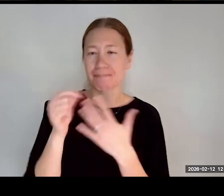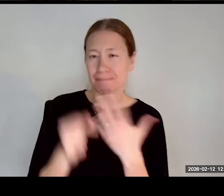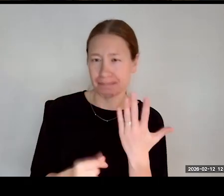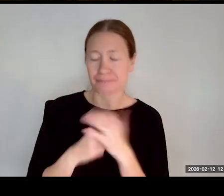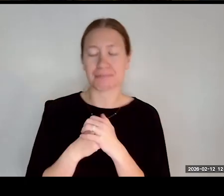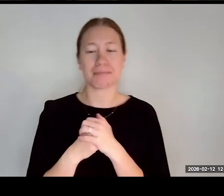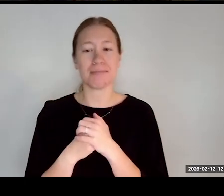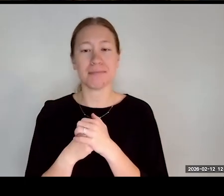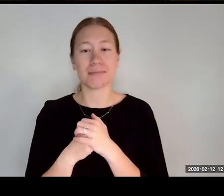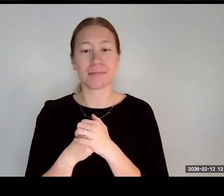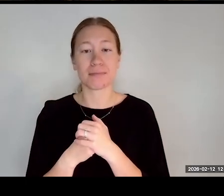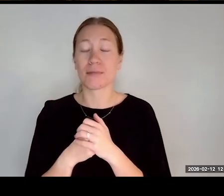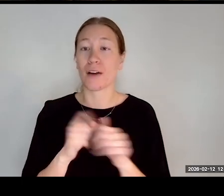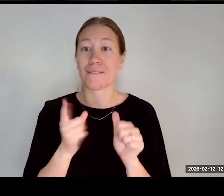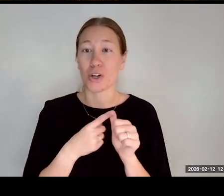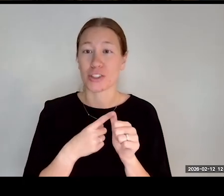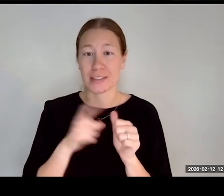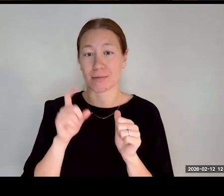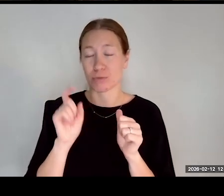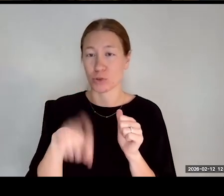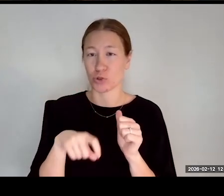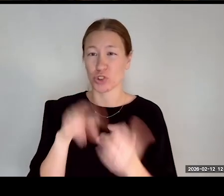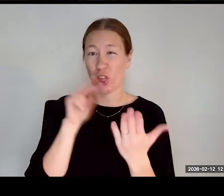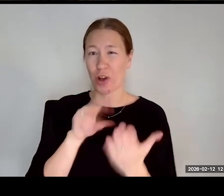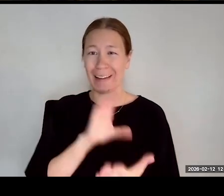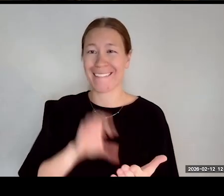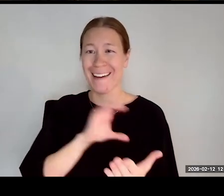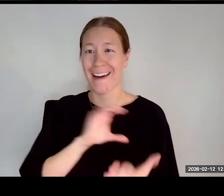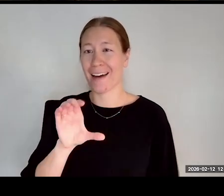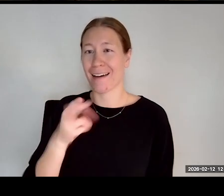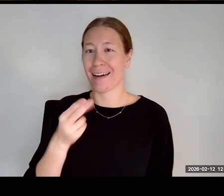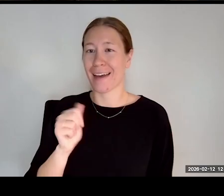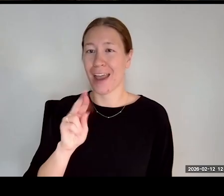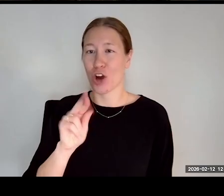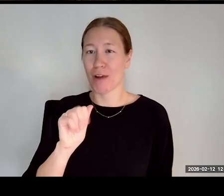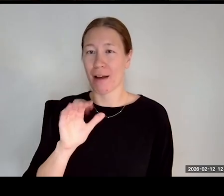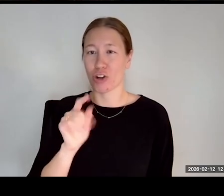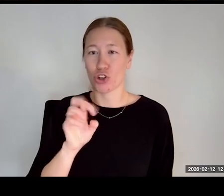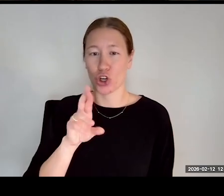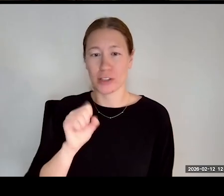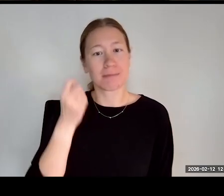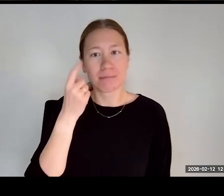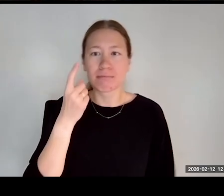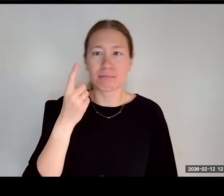The first is checking out your characters in your fonts. So we wanna make sure that characters are distinct from one another.